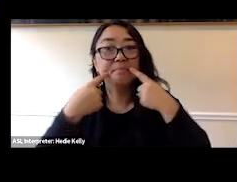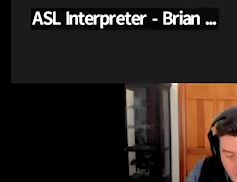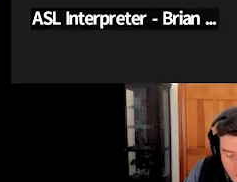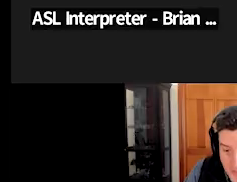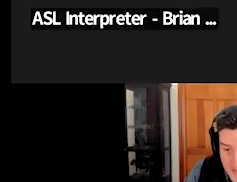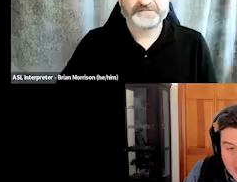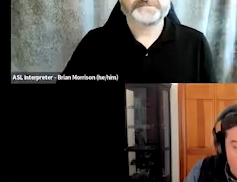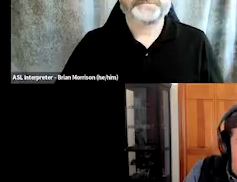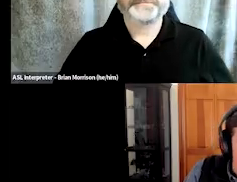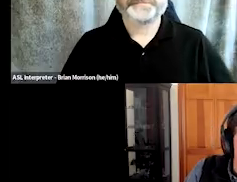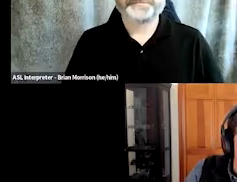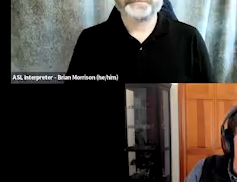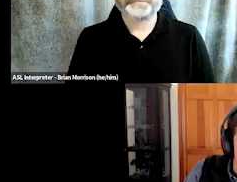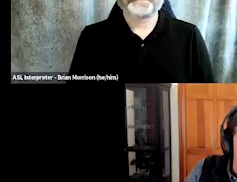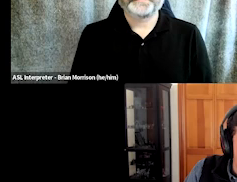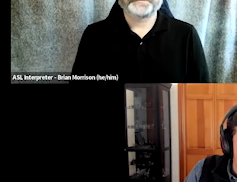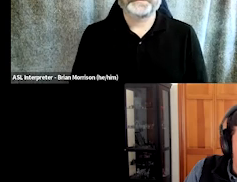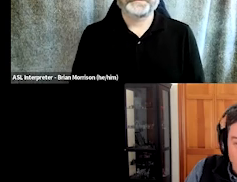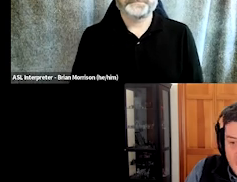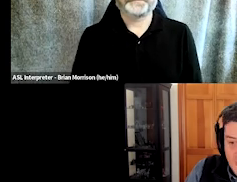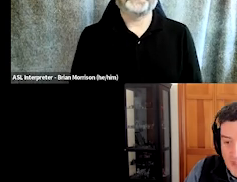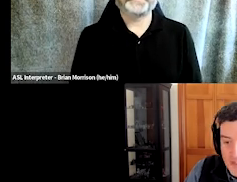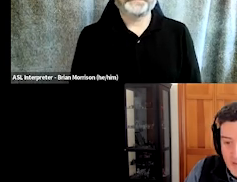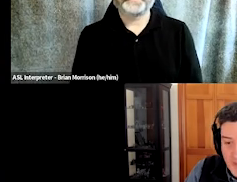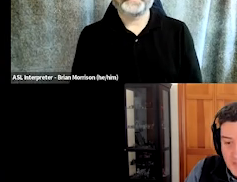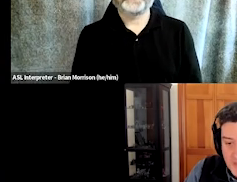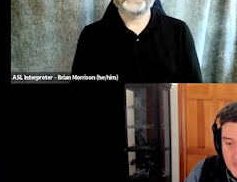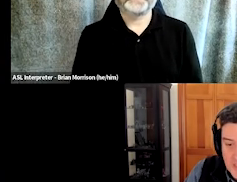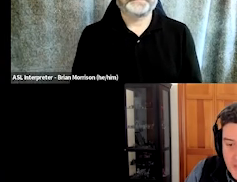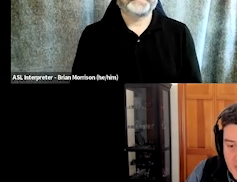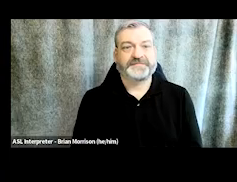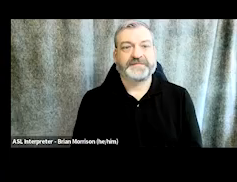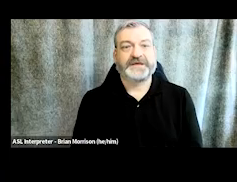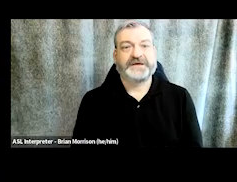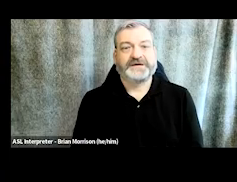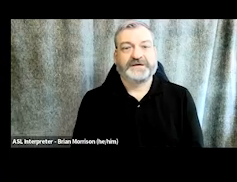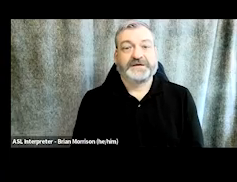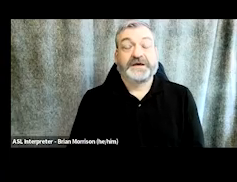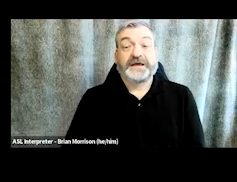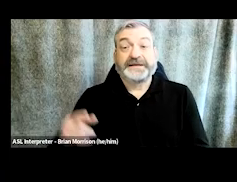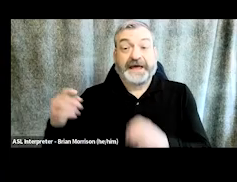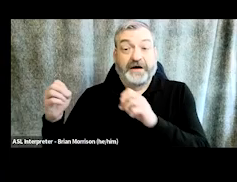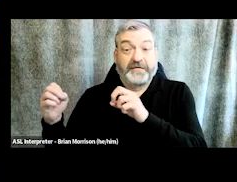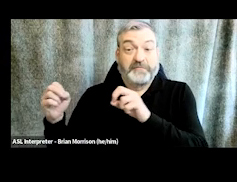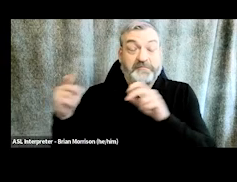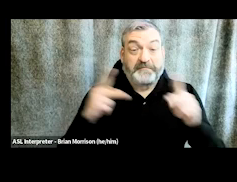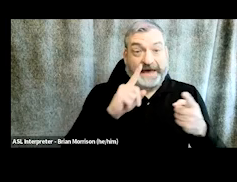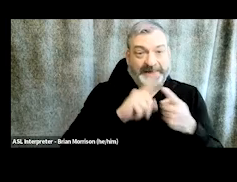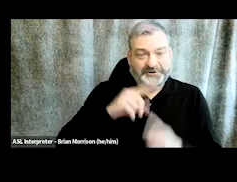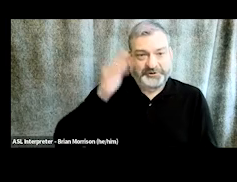I will kind of tout ourselves a little bit here if I go back to my presentation we have a slide here where we do have